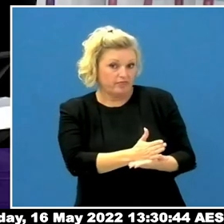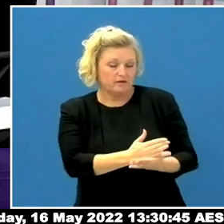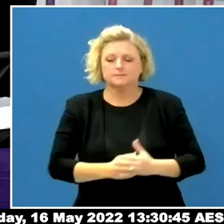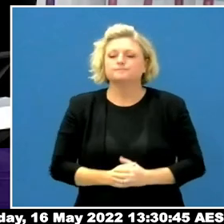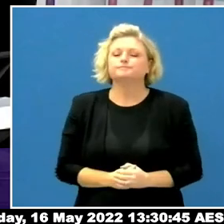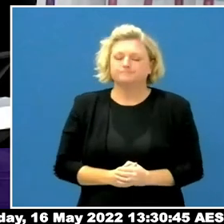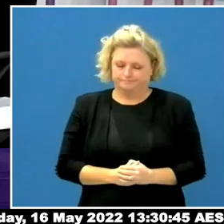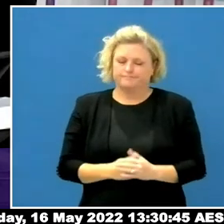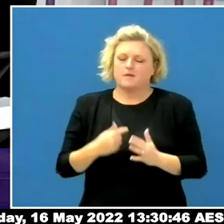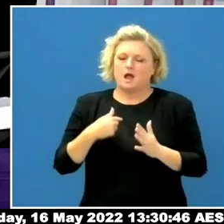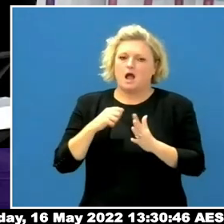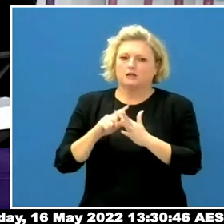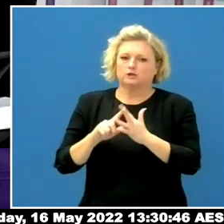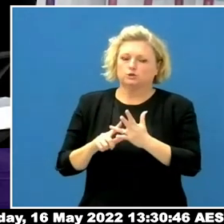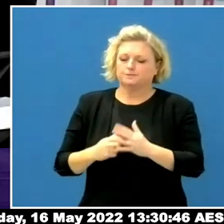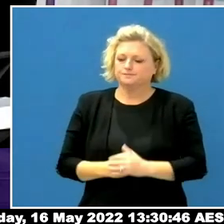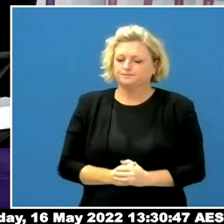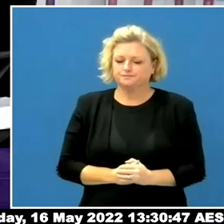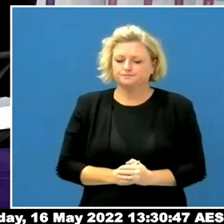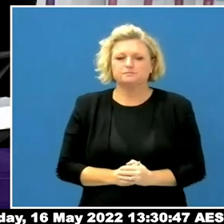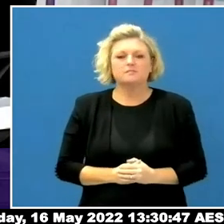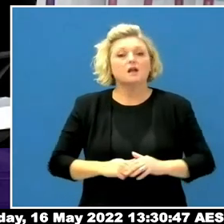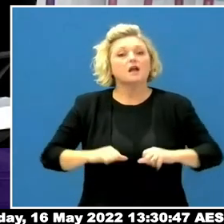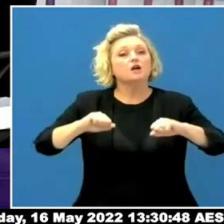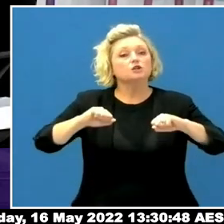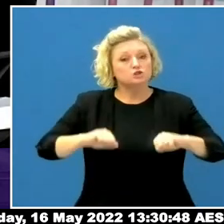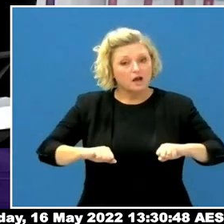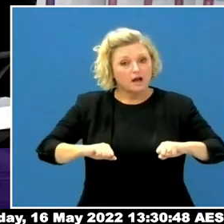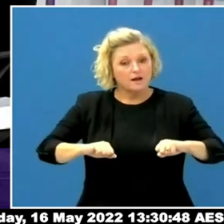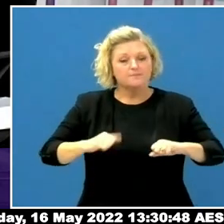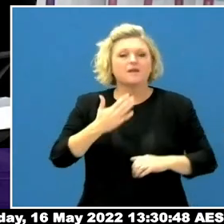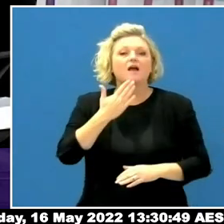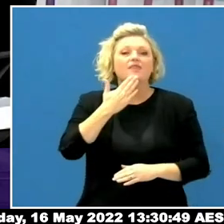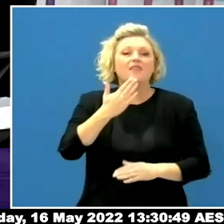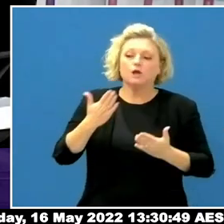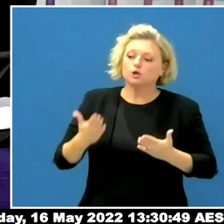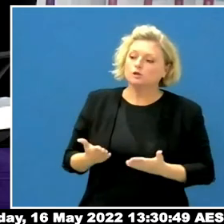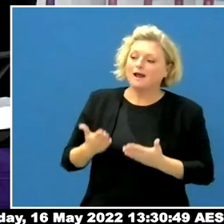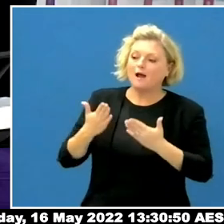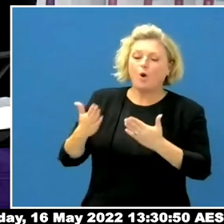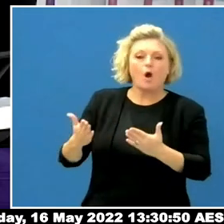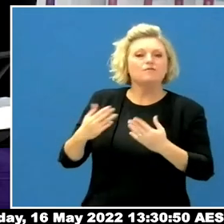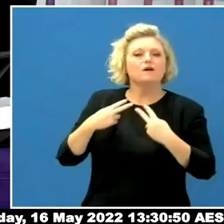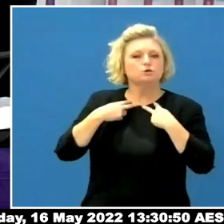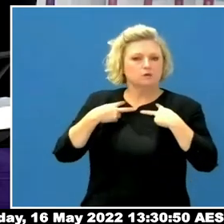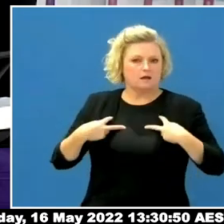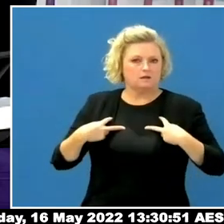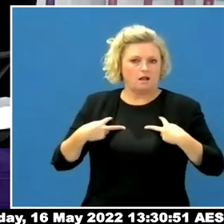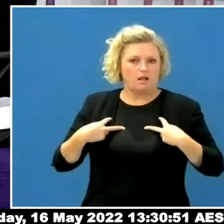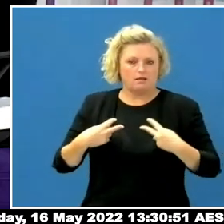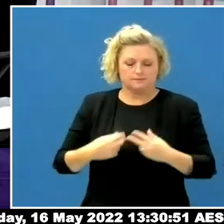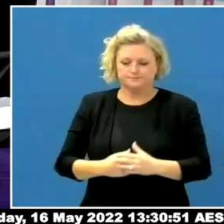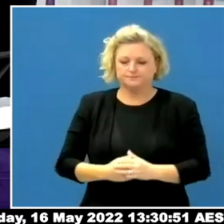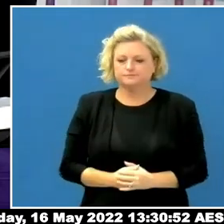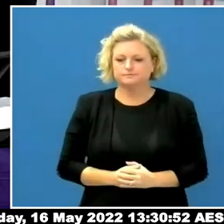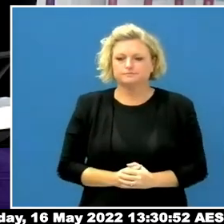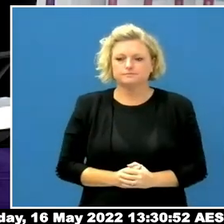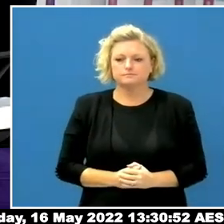I'll now ask Mr Fogarty to ask you some questions, thank you. If at any time you need a break, just let us know, please.